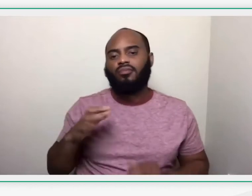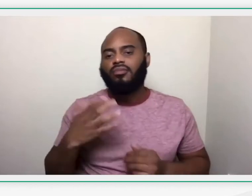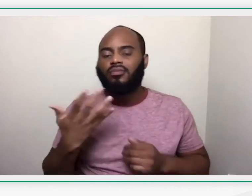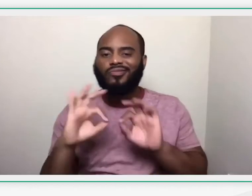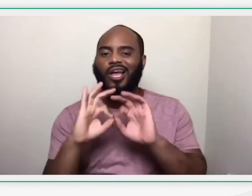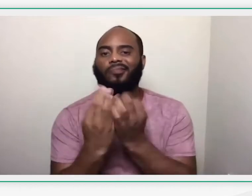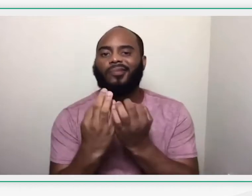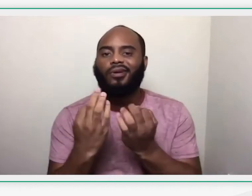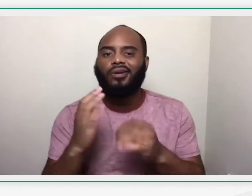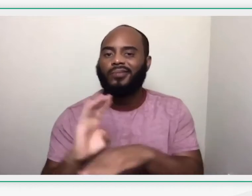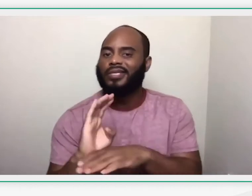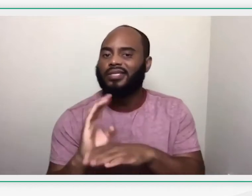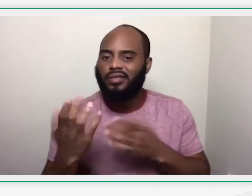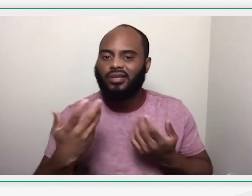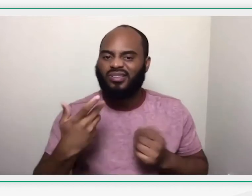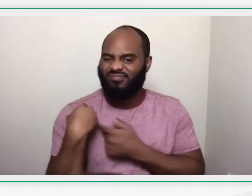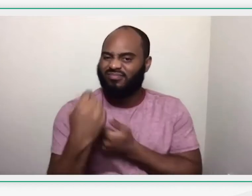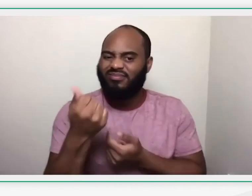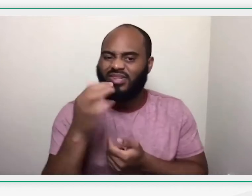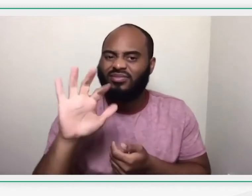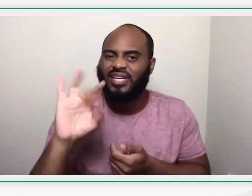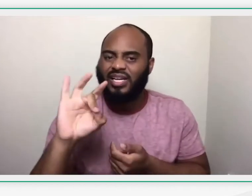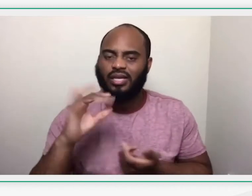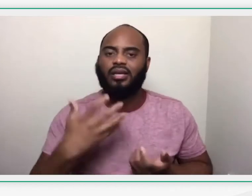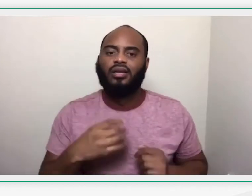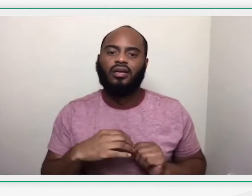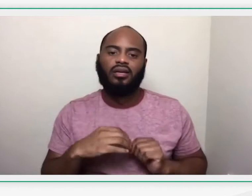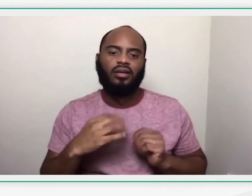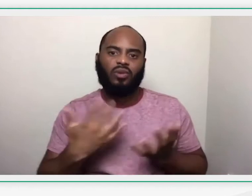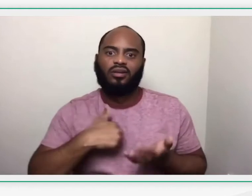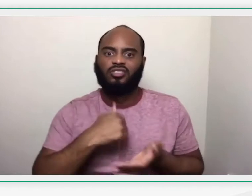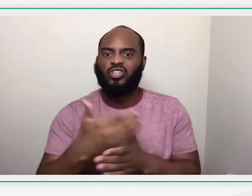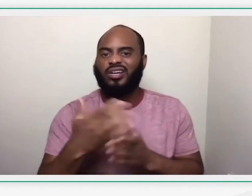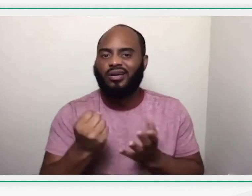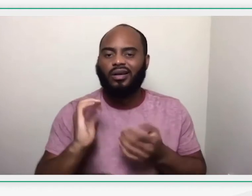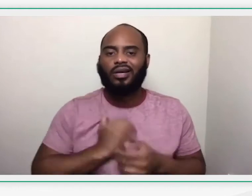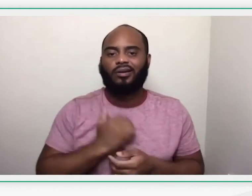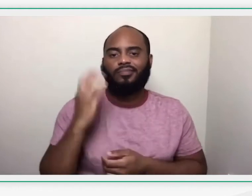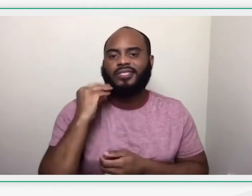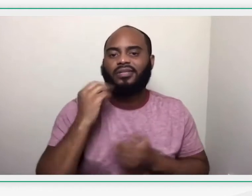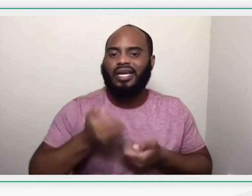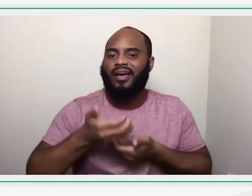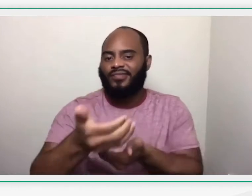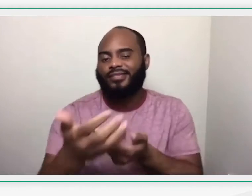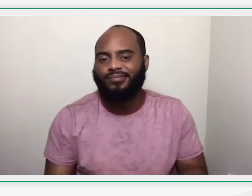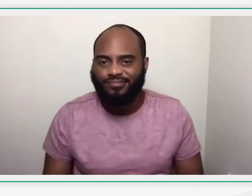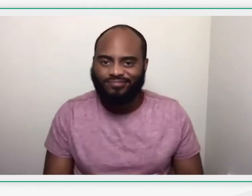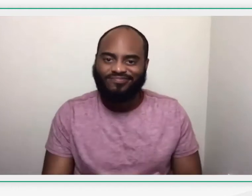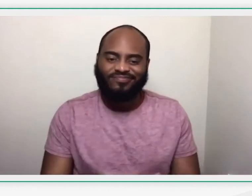The firm I work for is a family business, which was started in 1958. And what I share is our experience